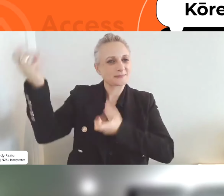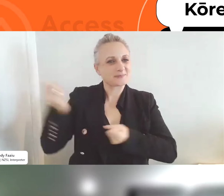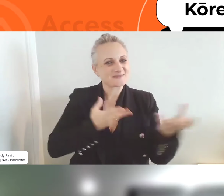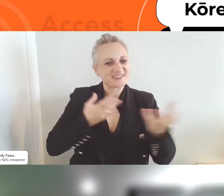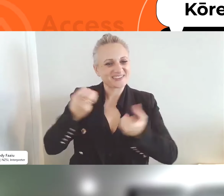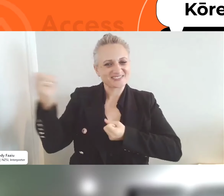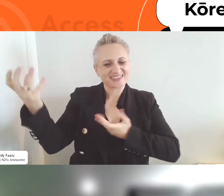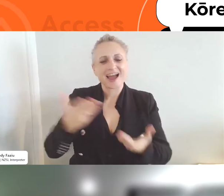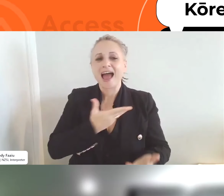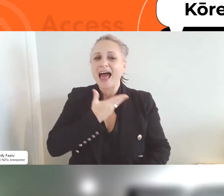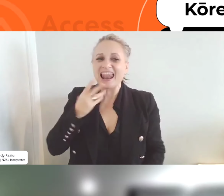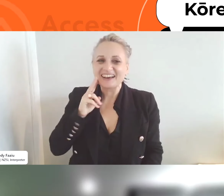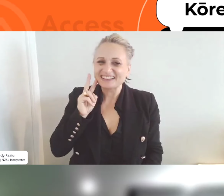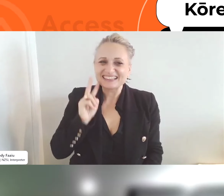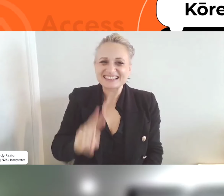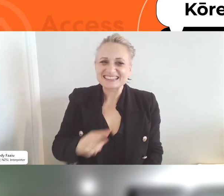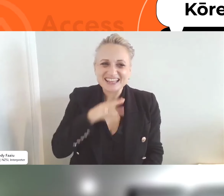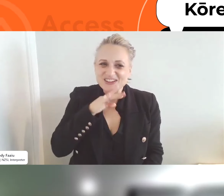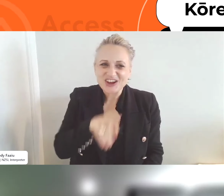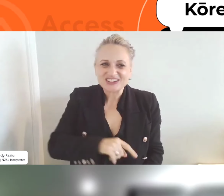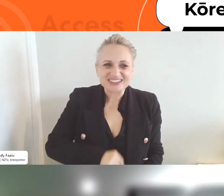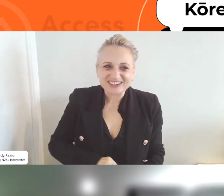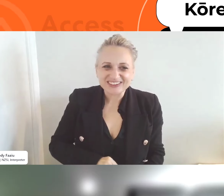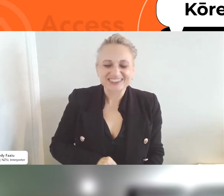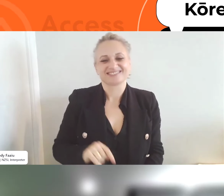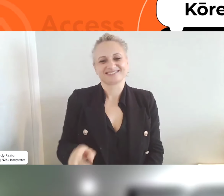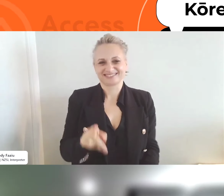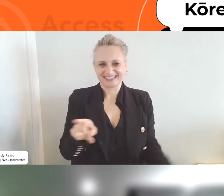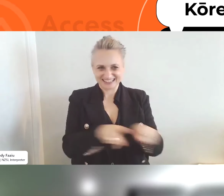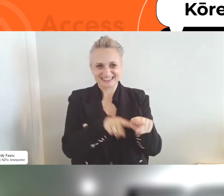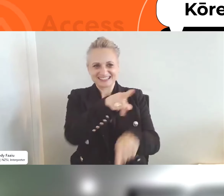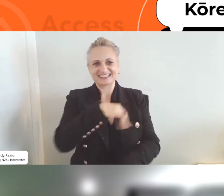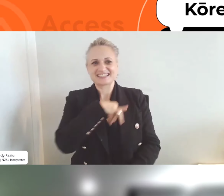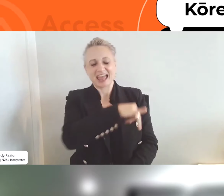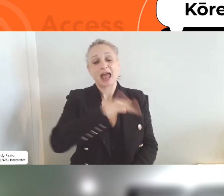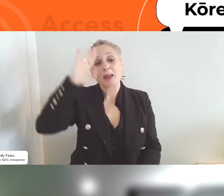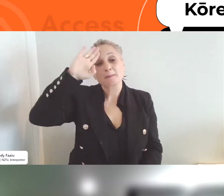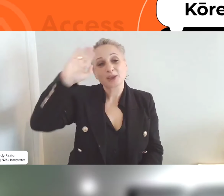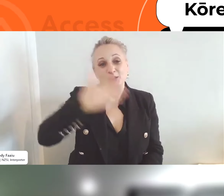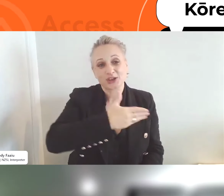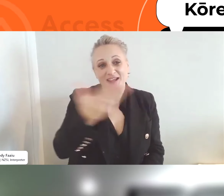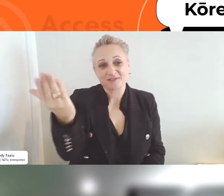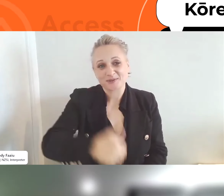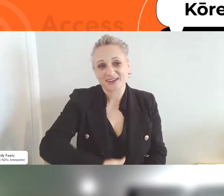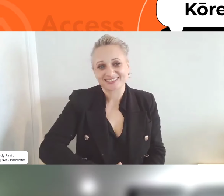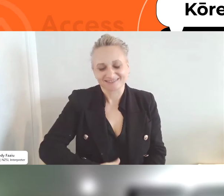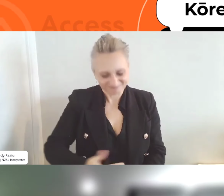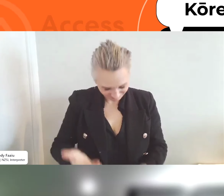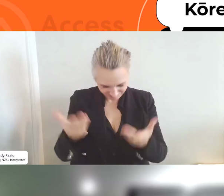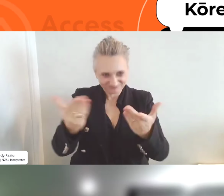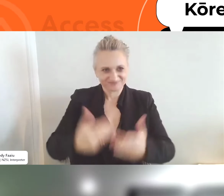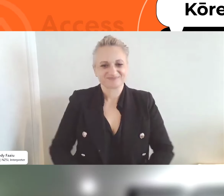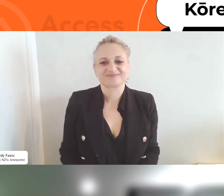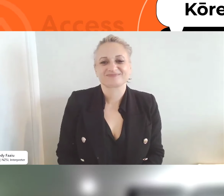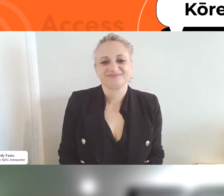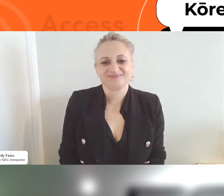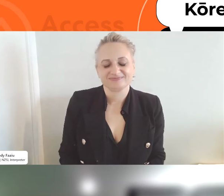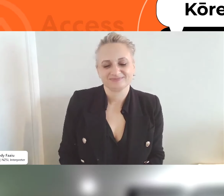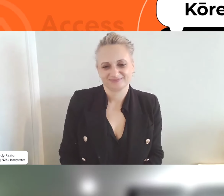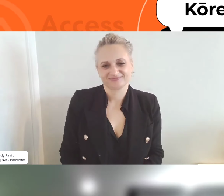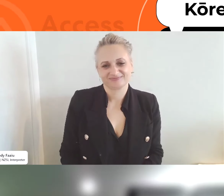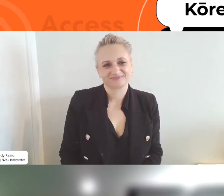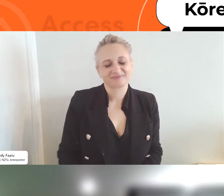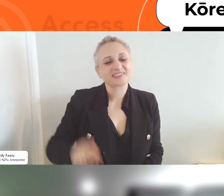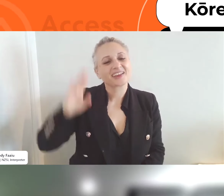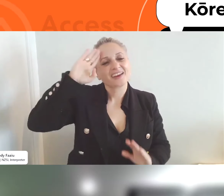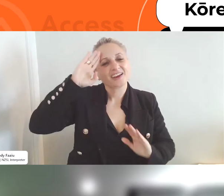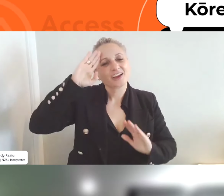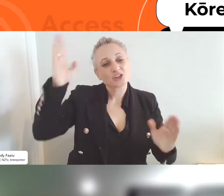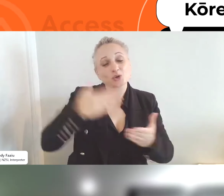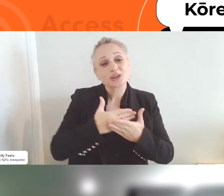you Dr Hu. You too, kia ora everybody. I won't take too much time up,